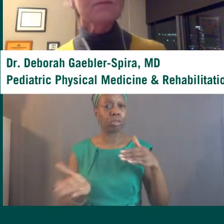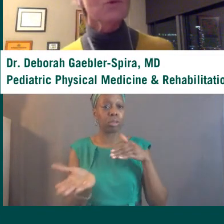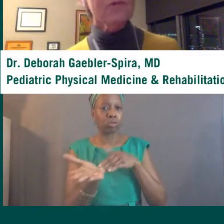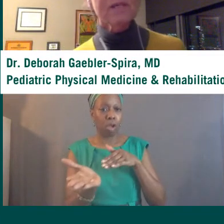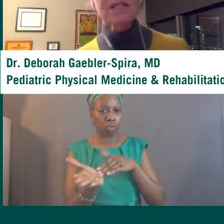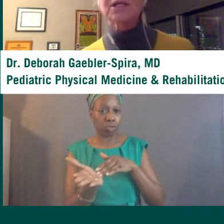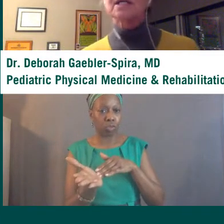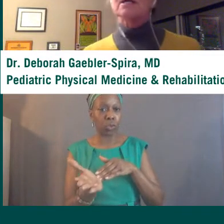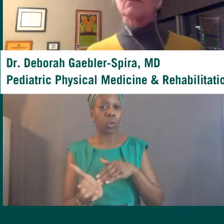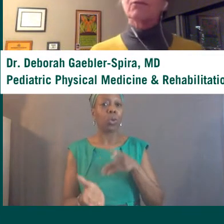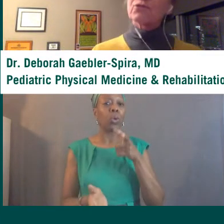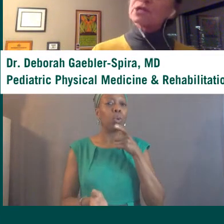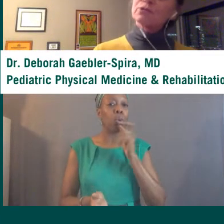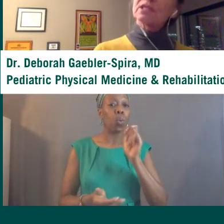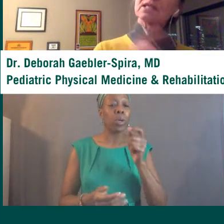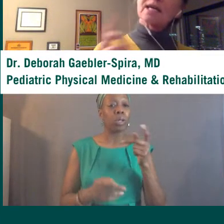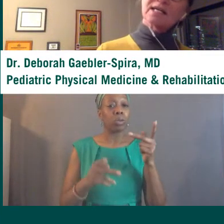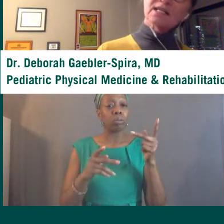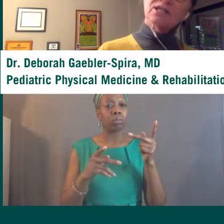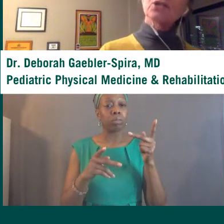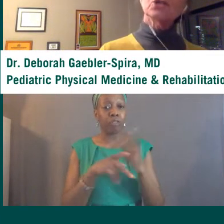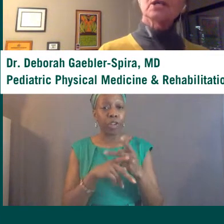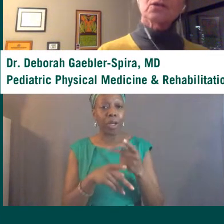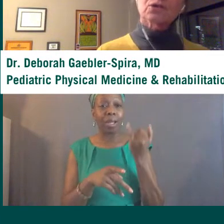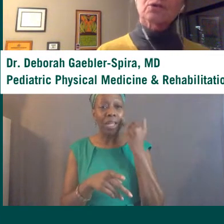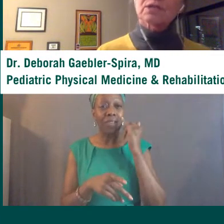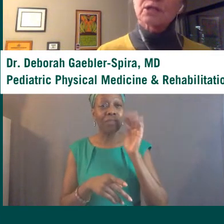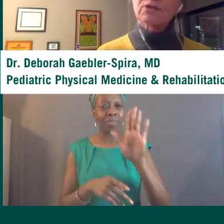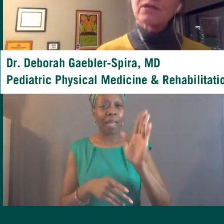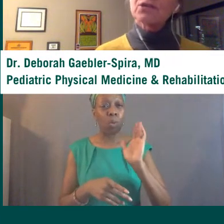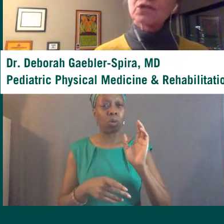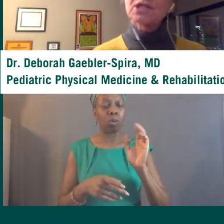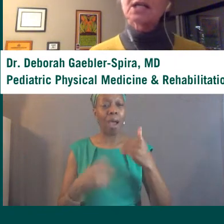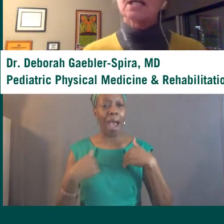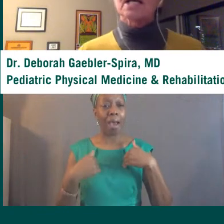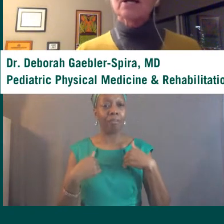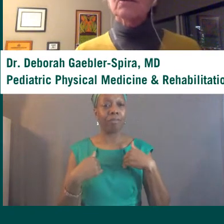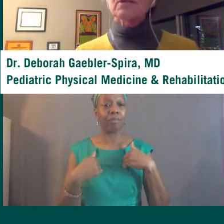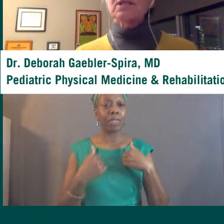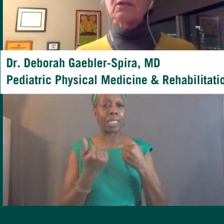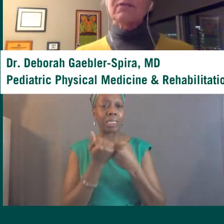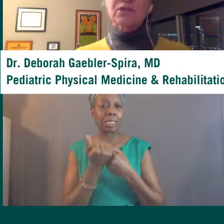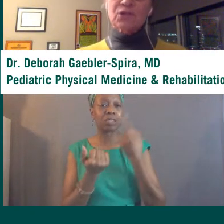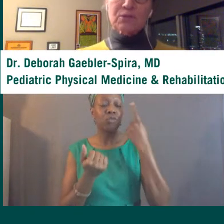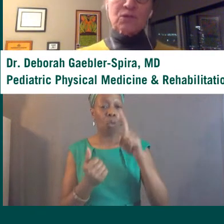in movement, frequently that initiates early intervention and early intervention,